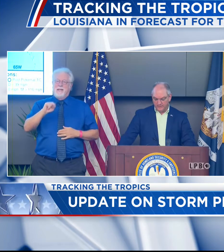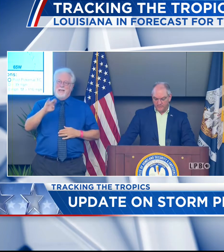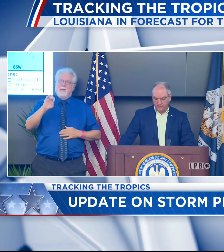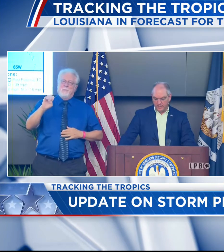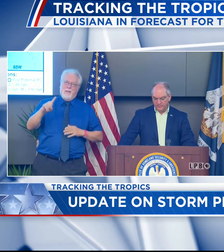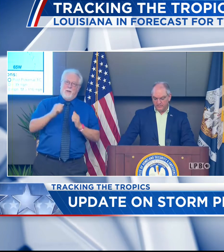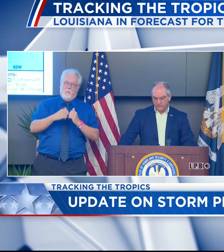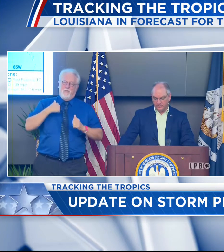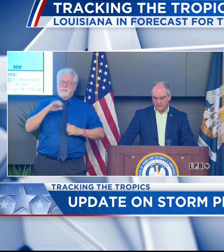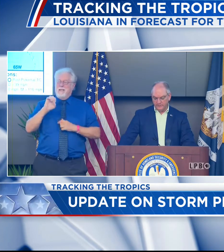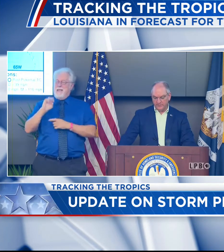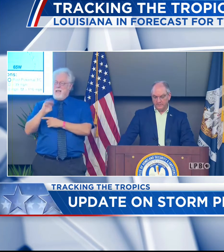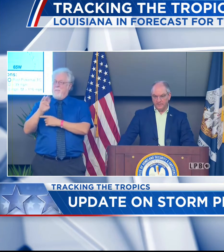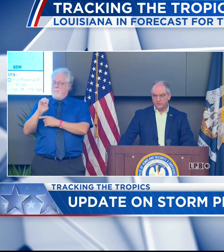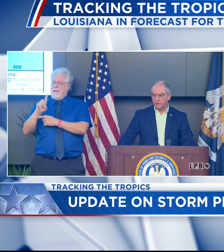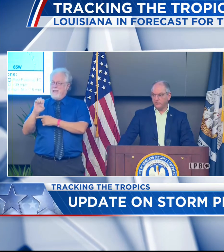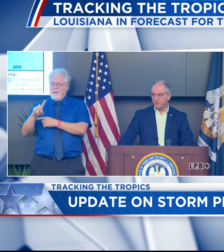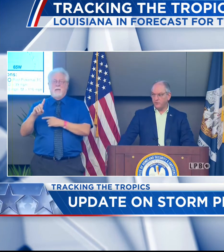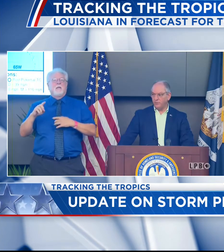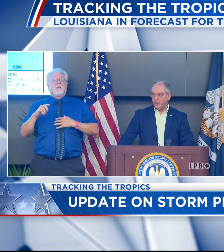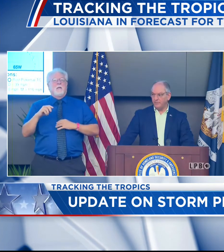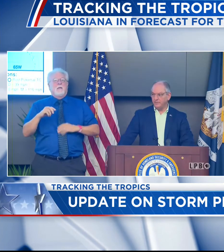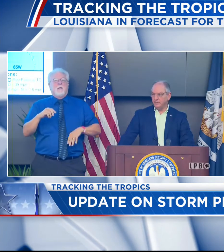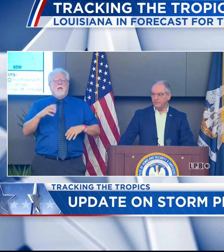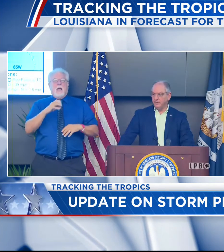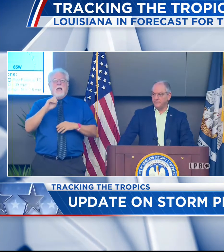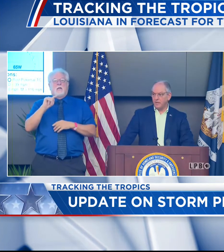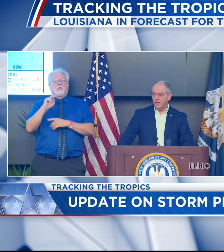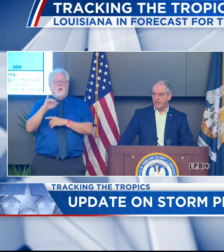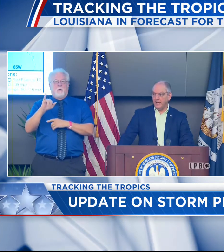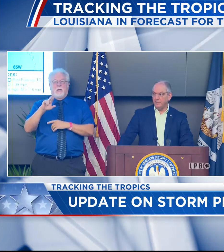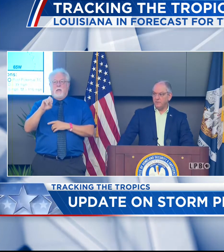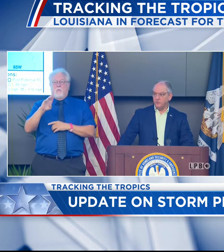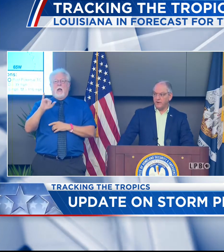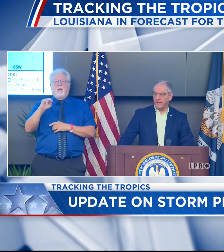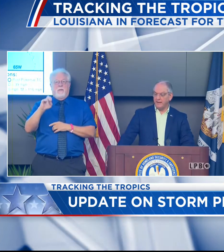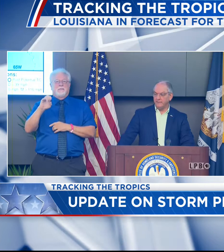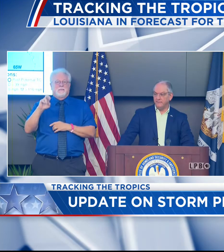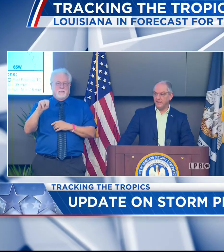REPRESENTATIVE, WHO HAS BEEN IN BED WITH US MANY WEEKS NOW BECAUSE OF THE COVID PANDEMIC.